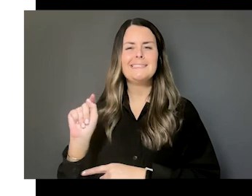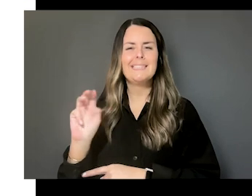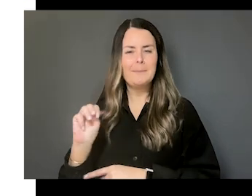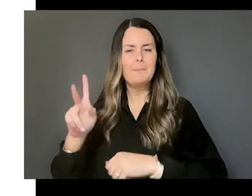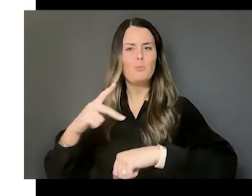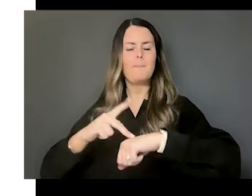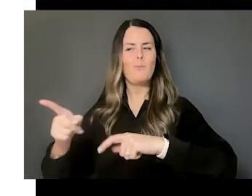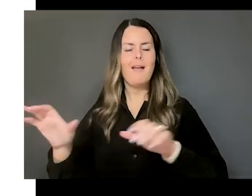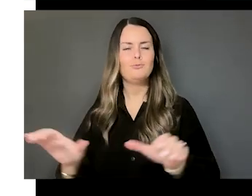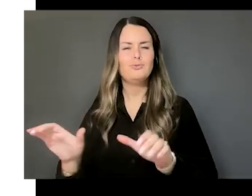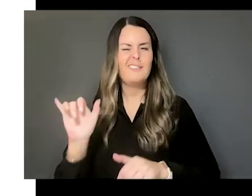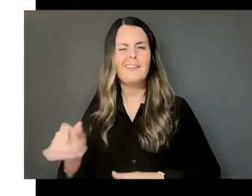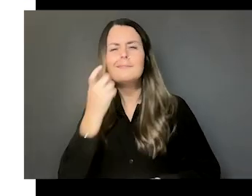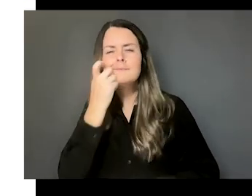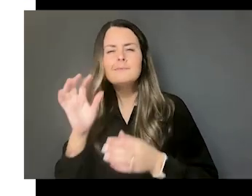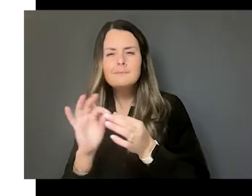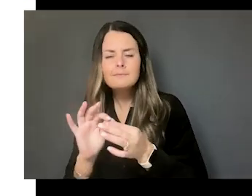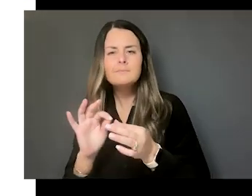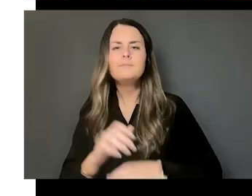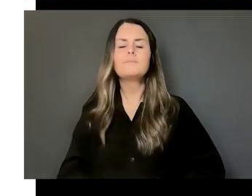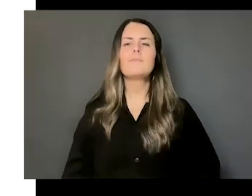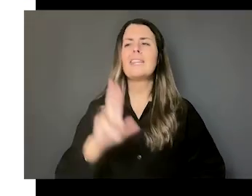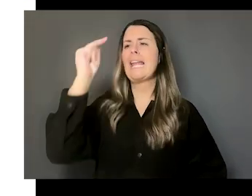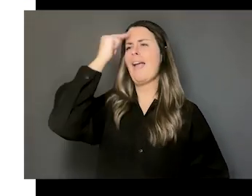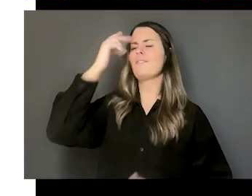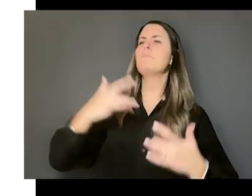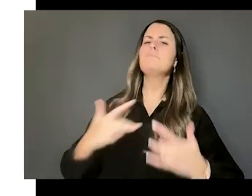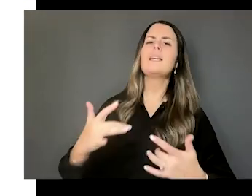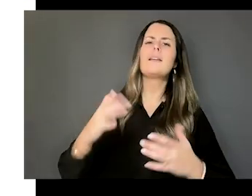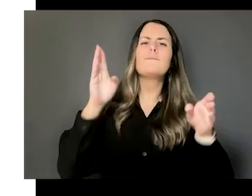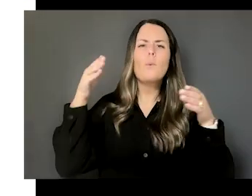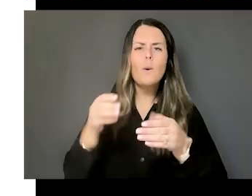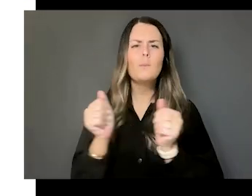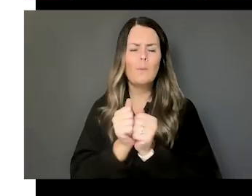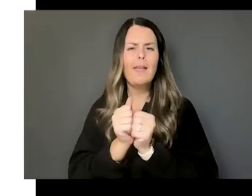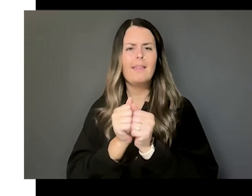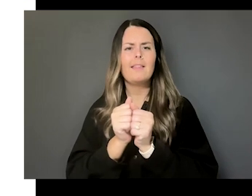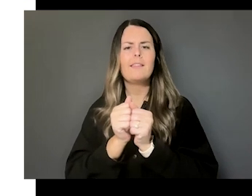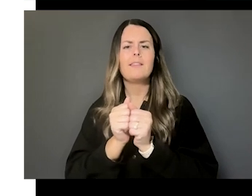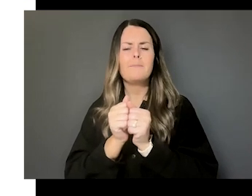So in Nashville, we tend to focus on a foundation of having of teachers having strong content